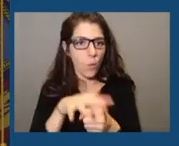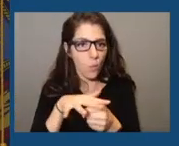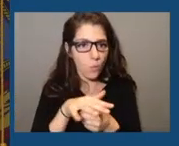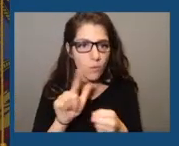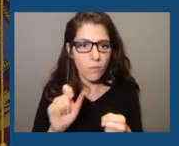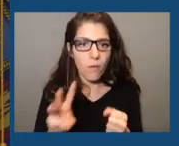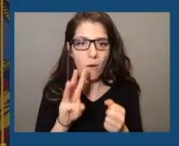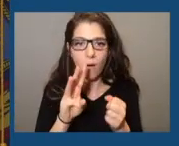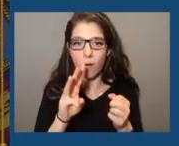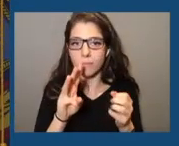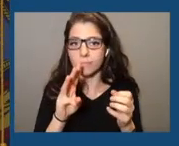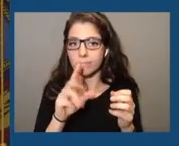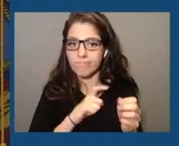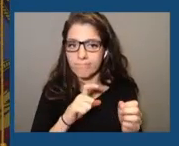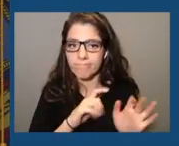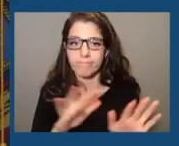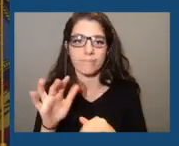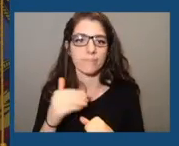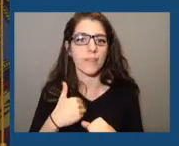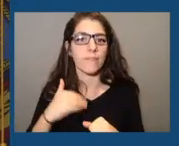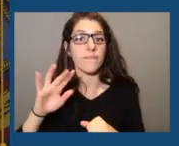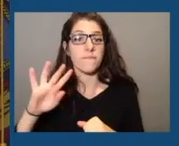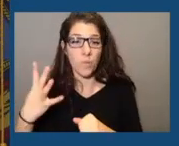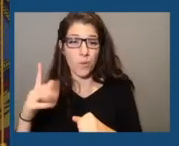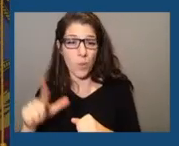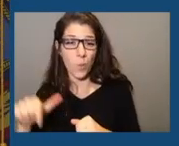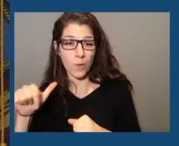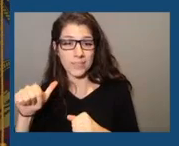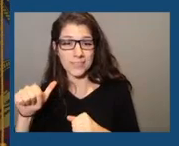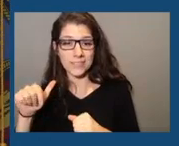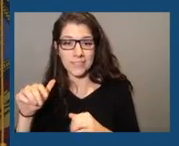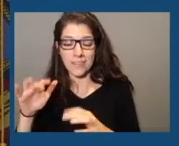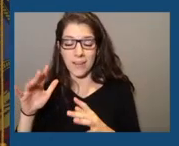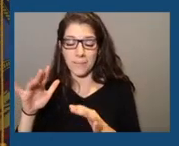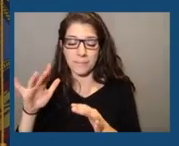We also have the fourth lowest firearm mortality right in the entire nation.